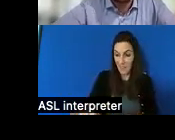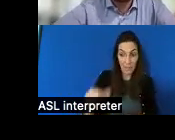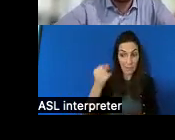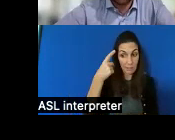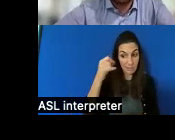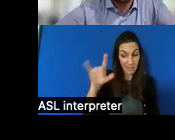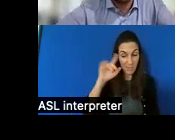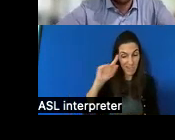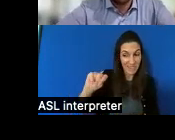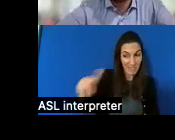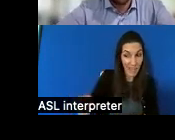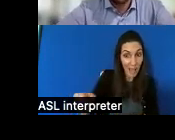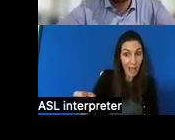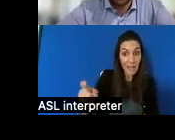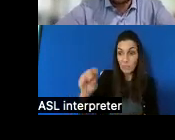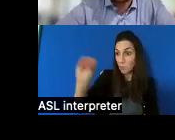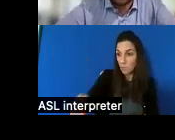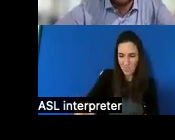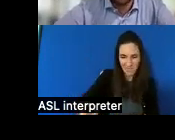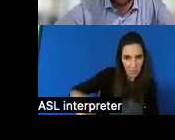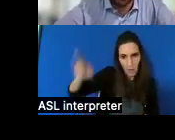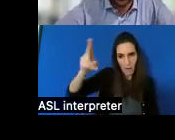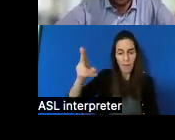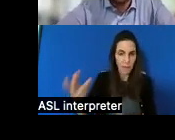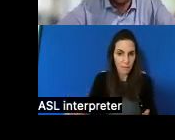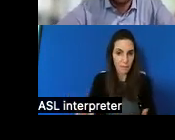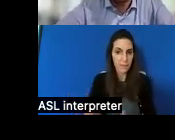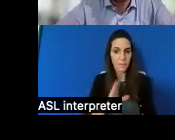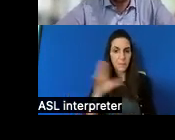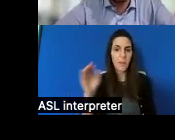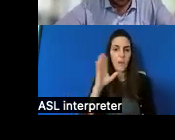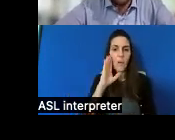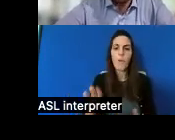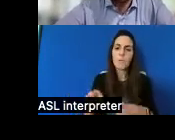so there's a couple of creative ways in planning and that gets way more into the specifics but you